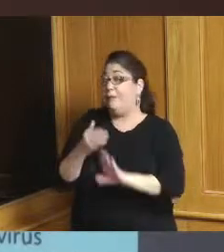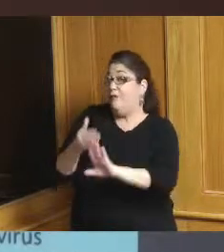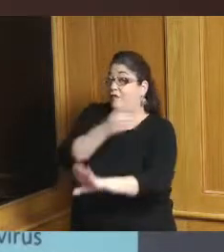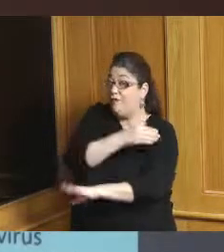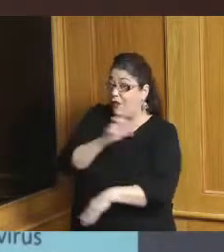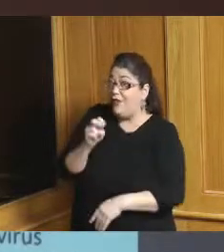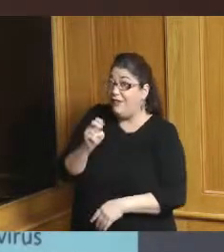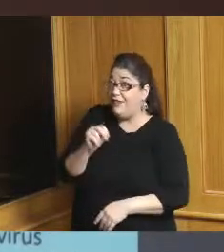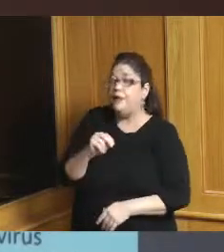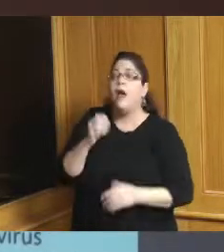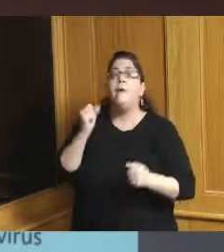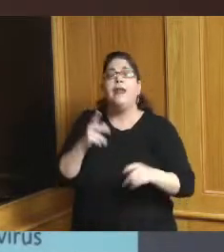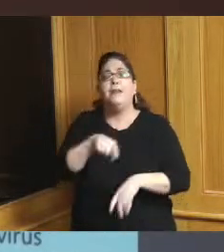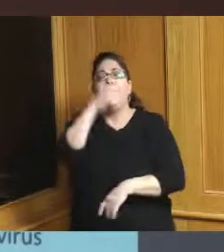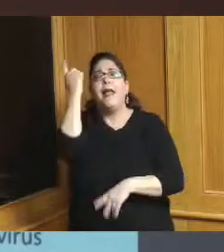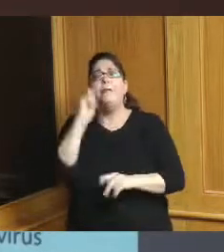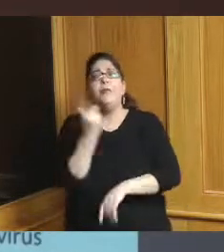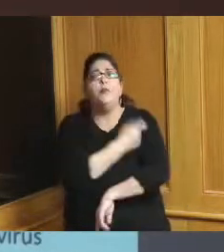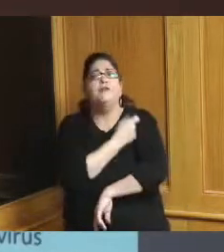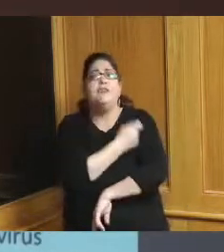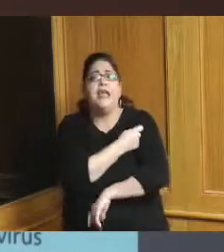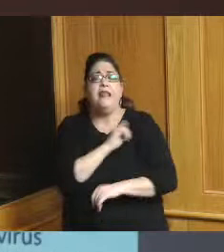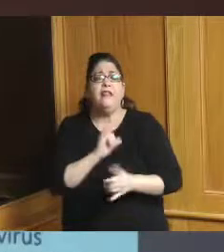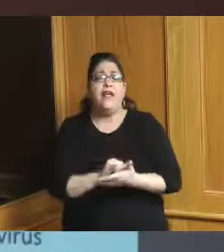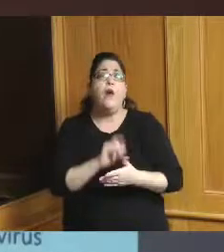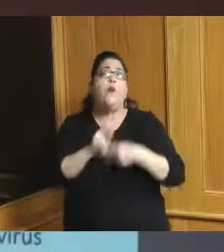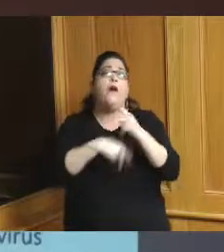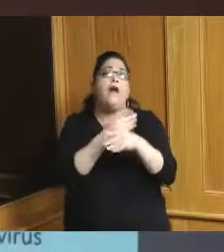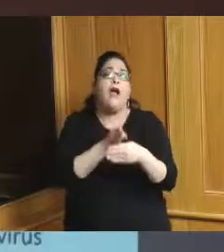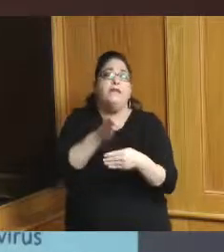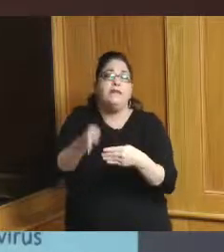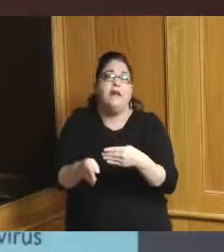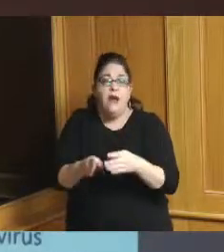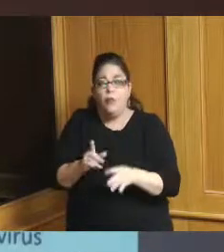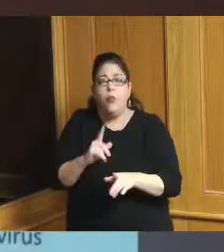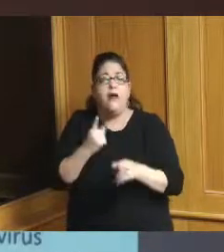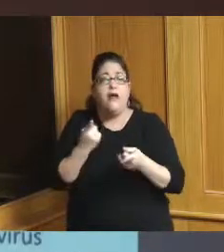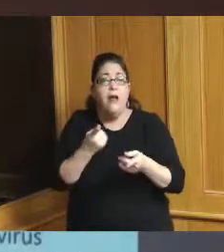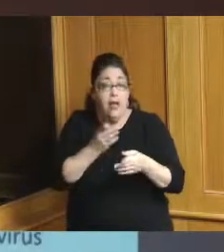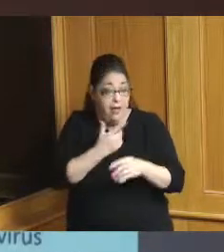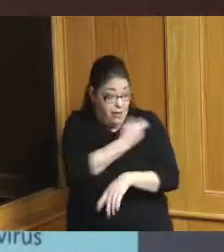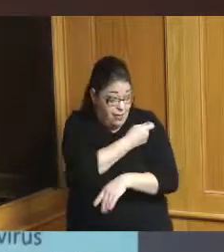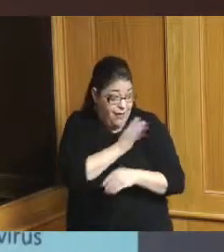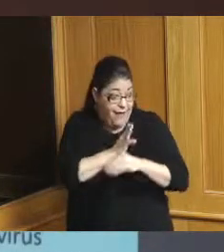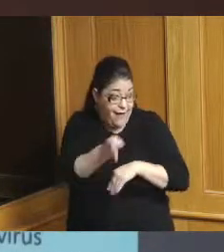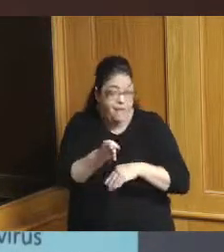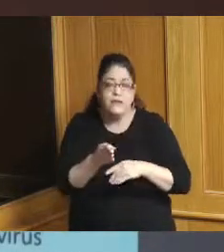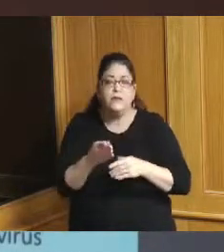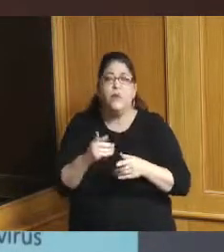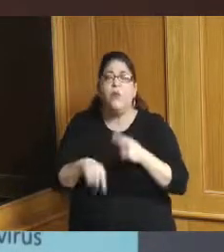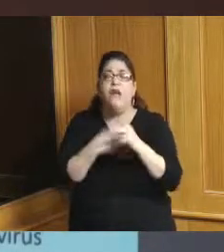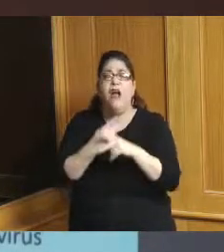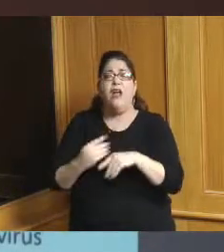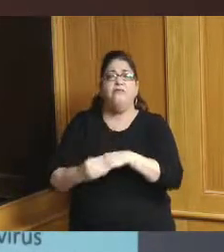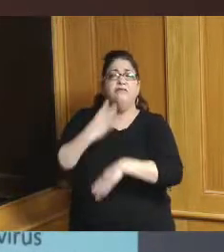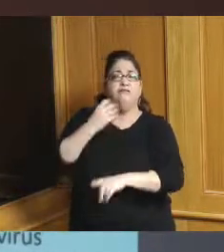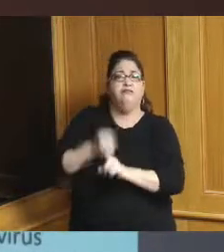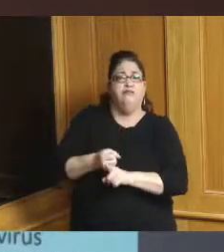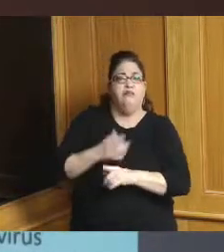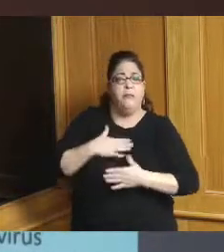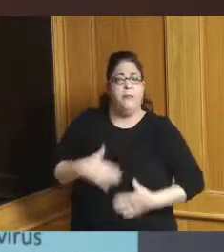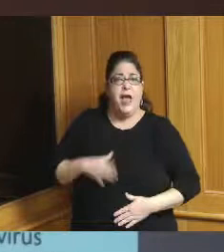black people have taken it and what kind of side effects is associated with it so in the in the